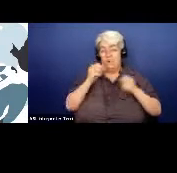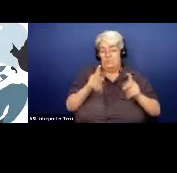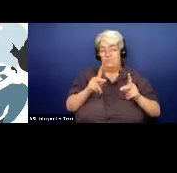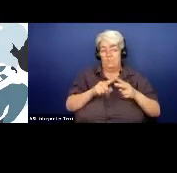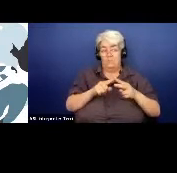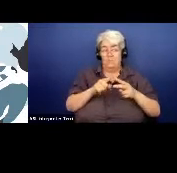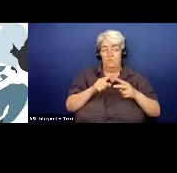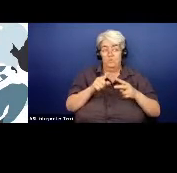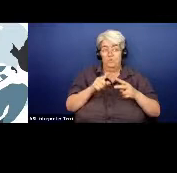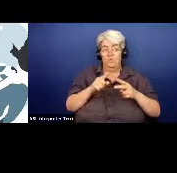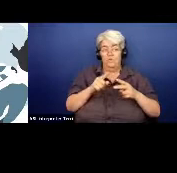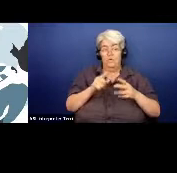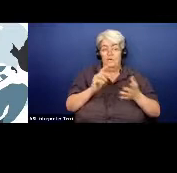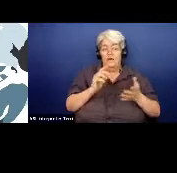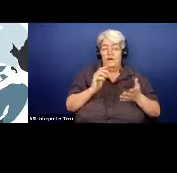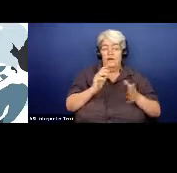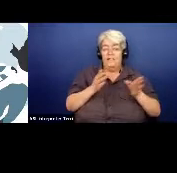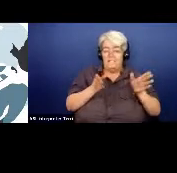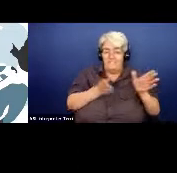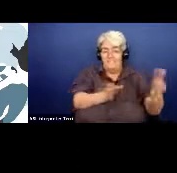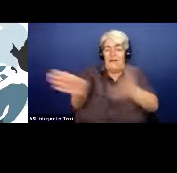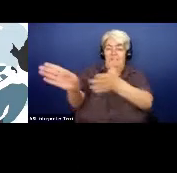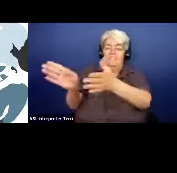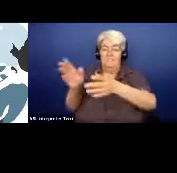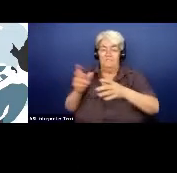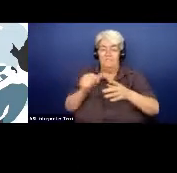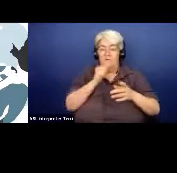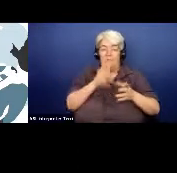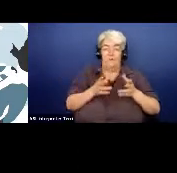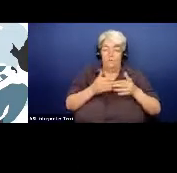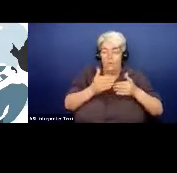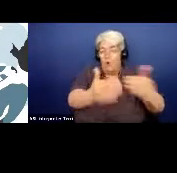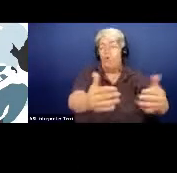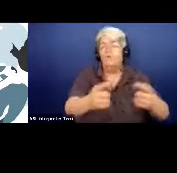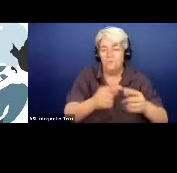to try to keep people out of the system. And that's because the goal here would be to have